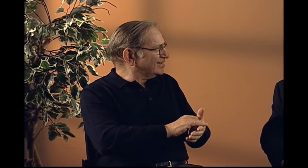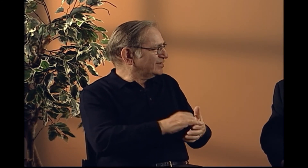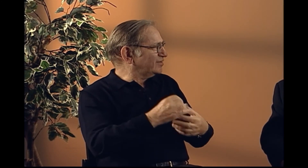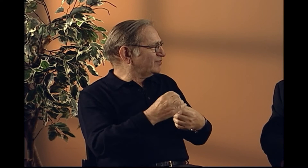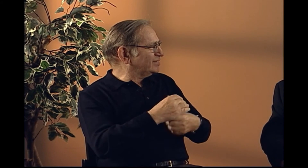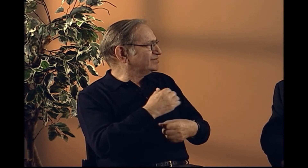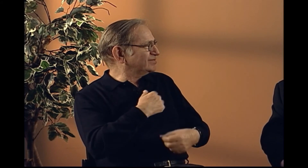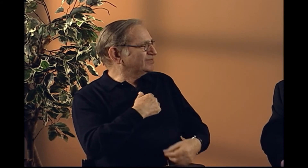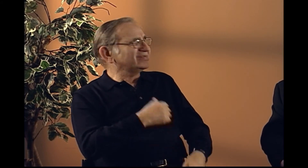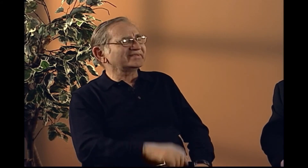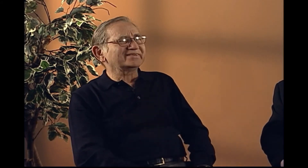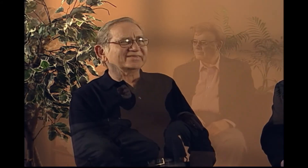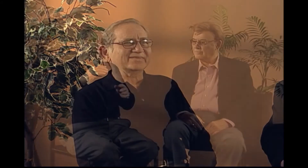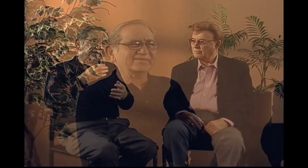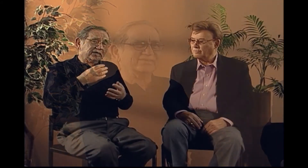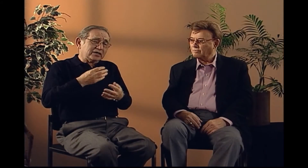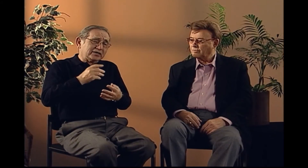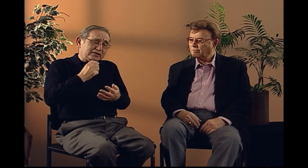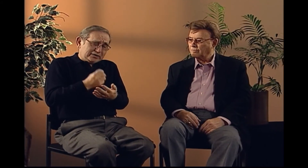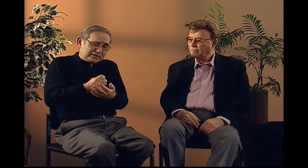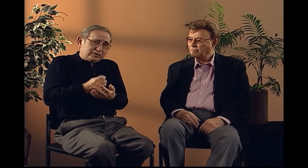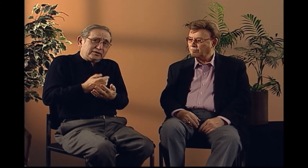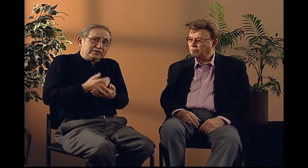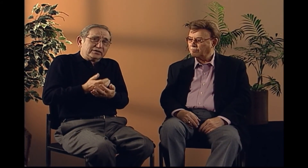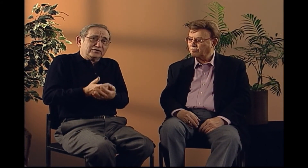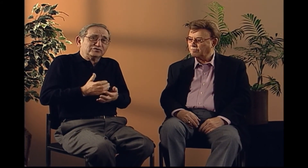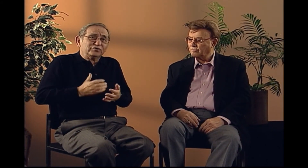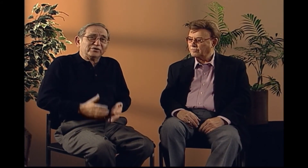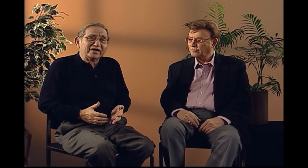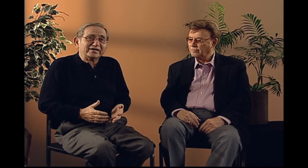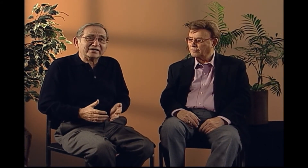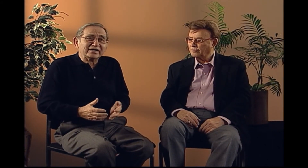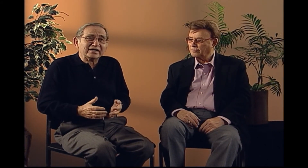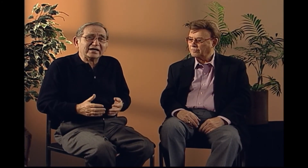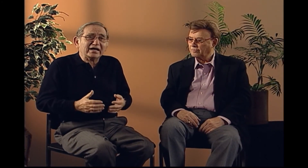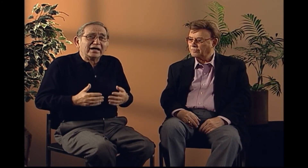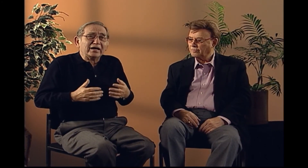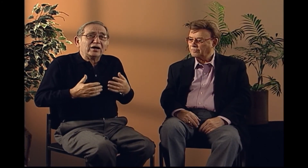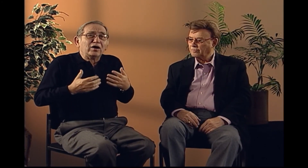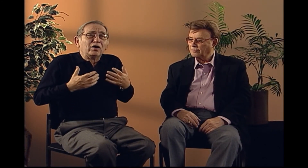that particular deaf club, but I was remember that taking place, and that had an impact on me.